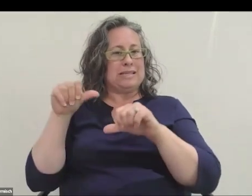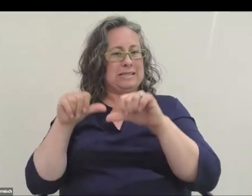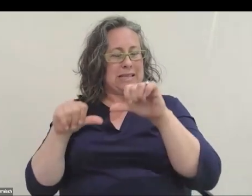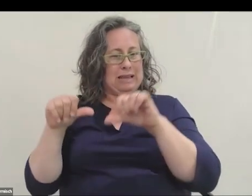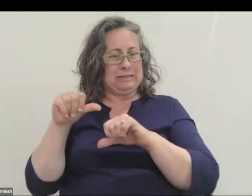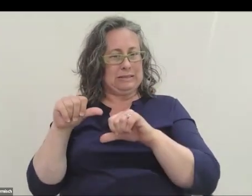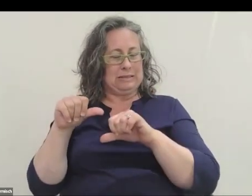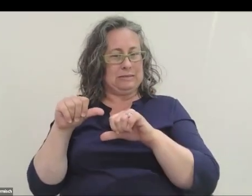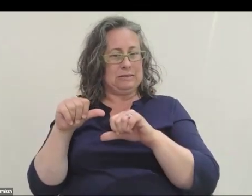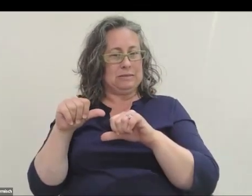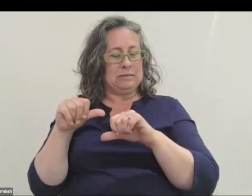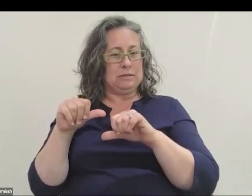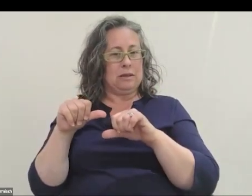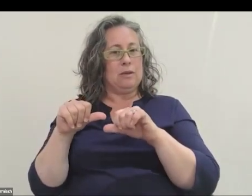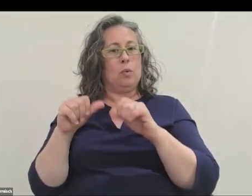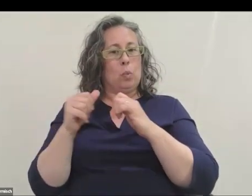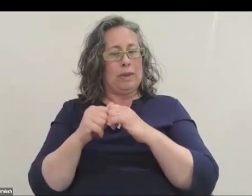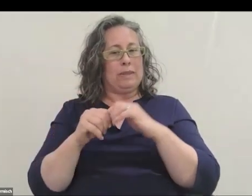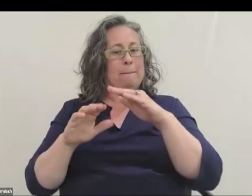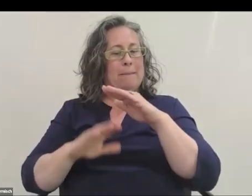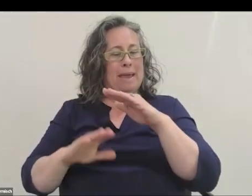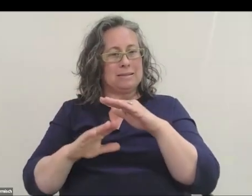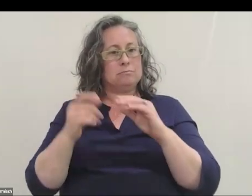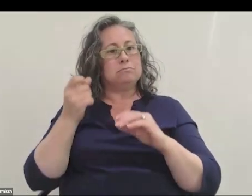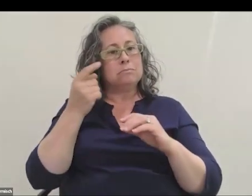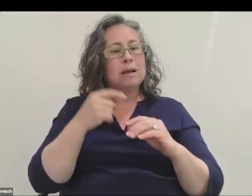using science of basic understanding